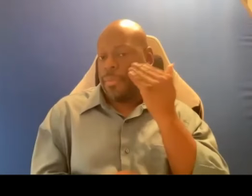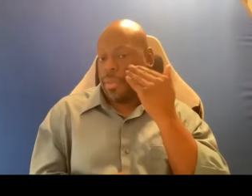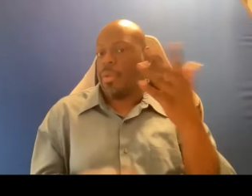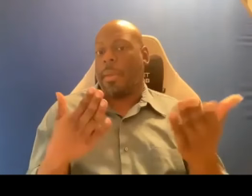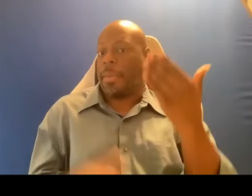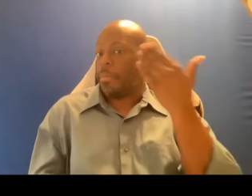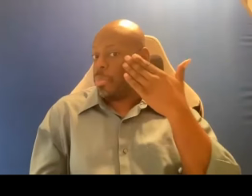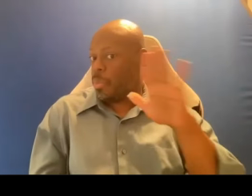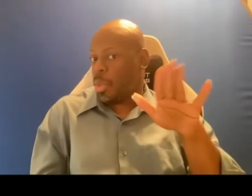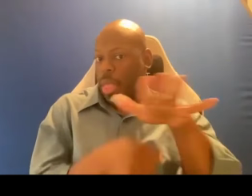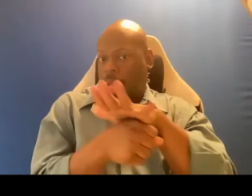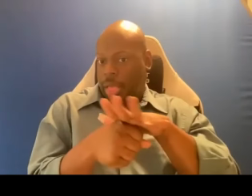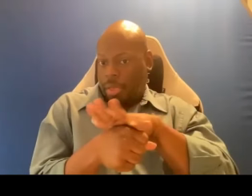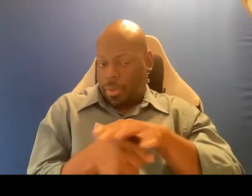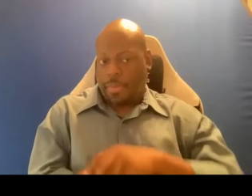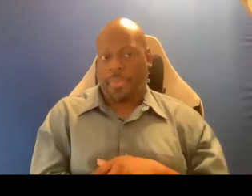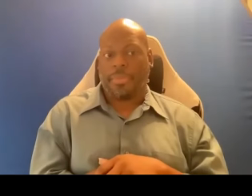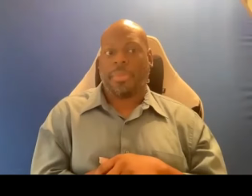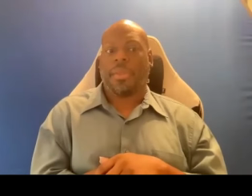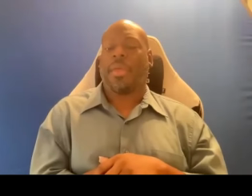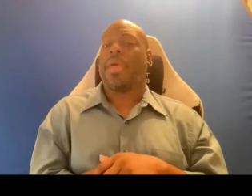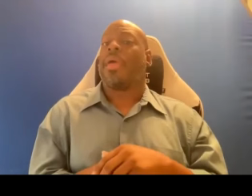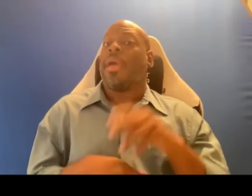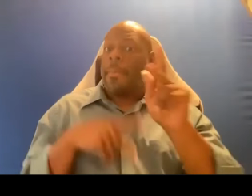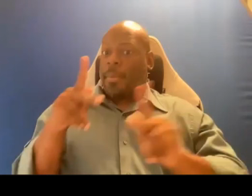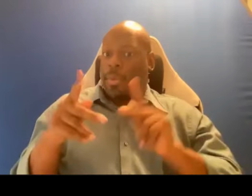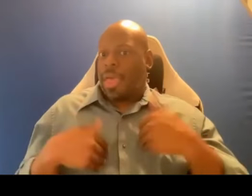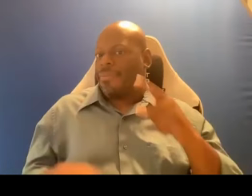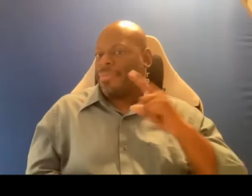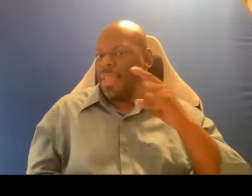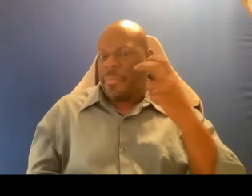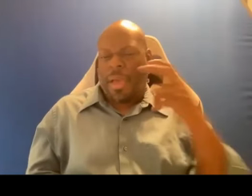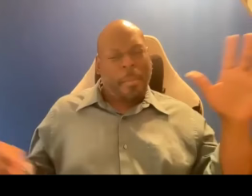In the population of learners with DeafBlindness, total blindness and total deafness is rare.